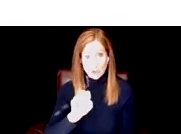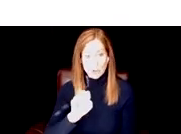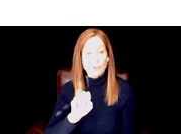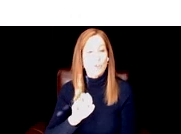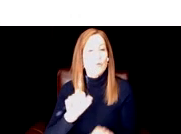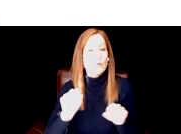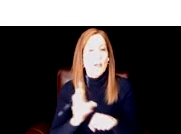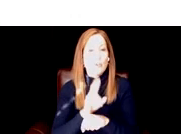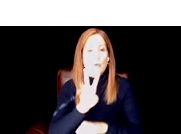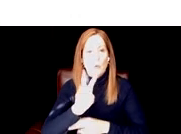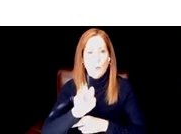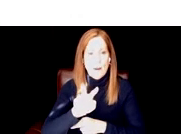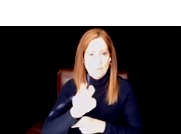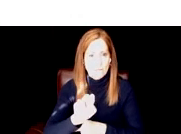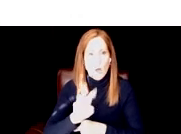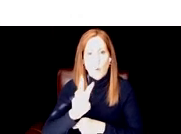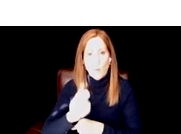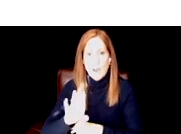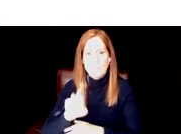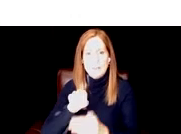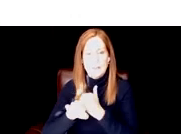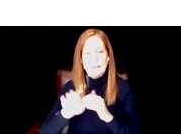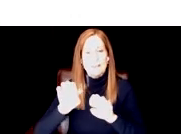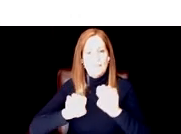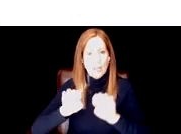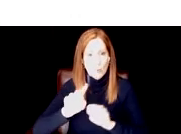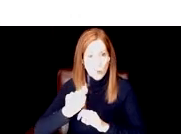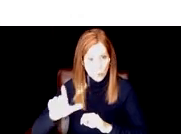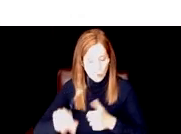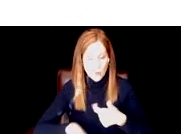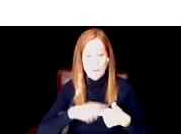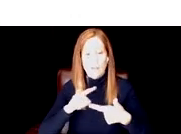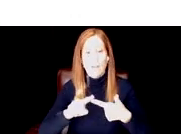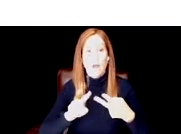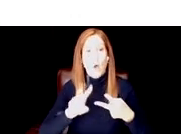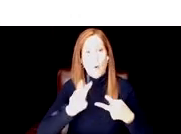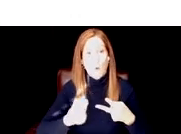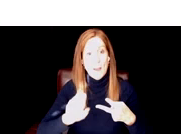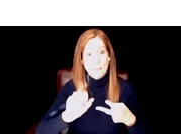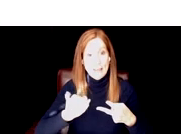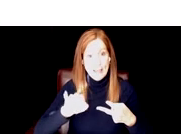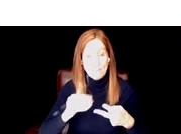the WAVE, Web Accessibility Evaluation Tool, WebAIM Color Contrast Checker.